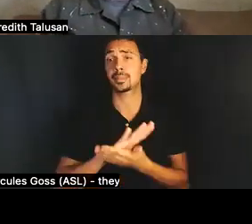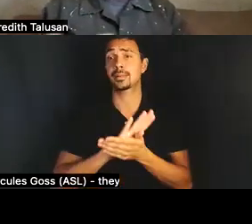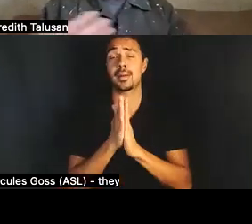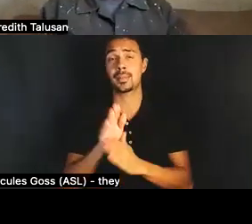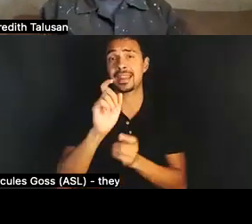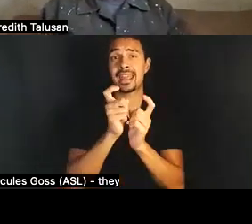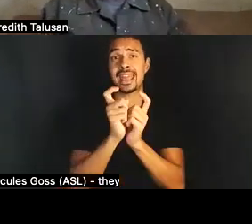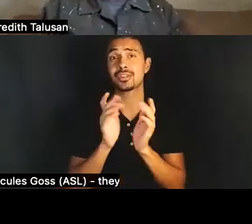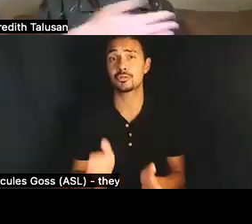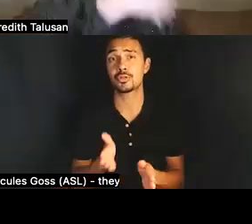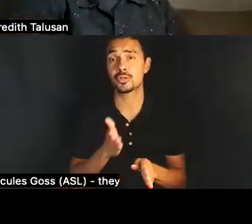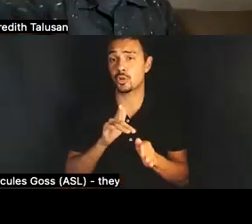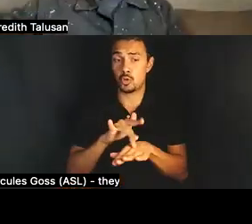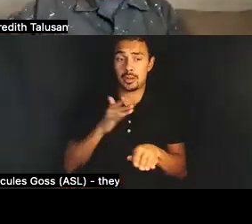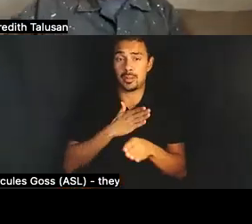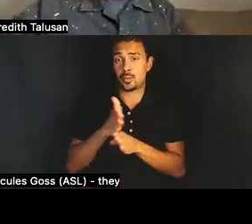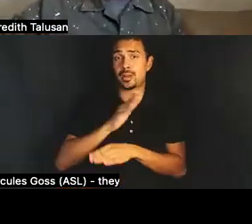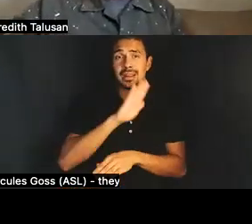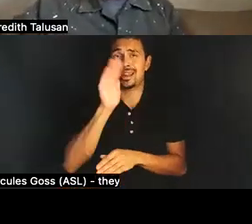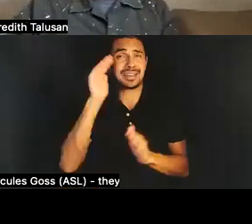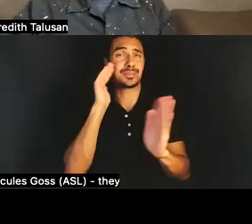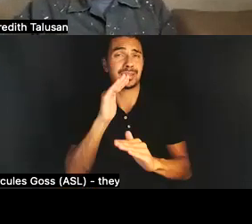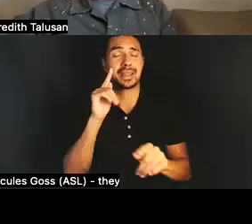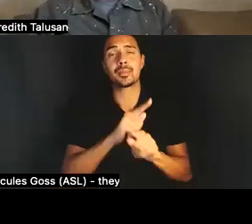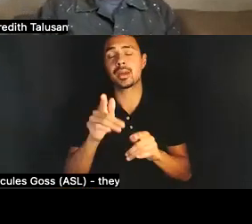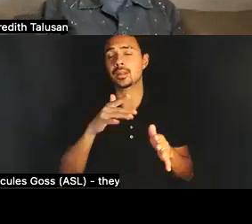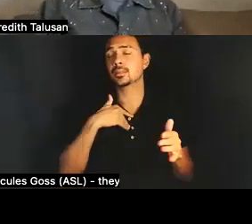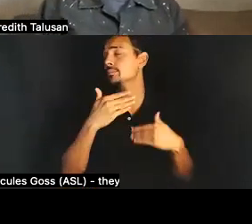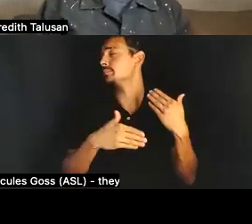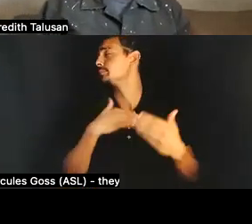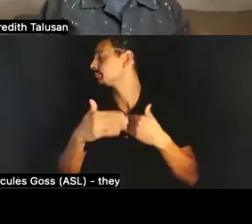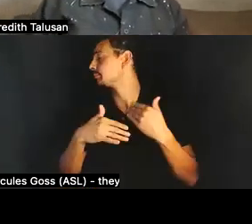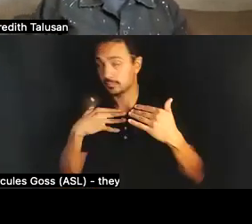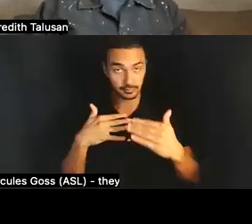who have no expect Tatian's of becoming editors – like me –